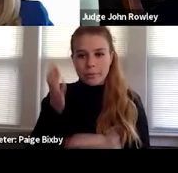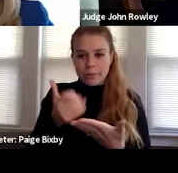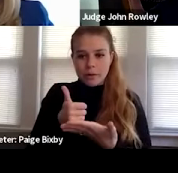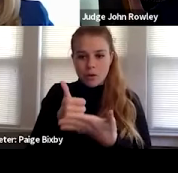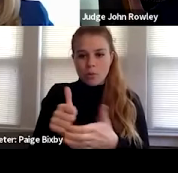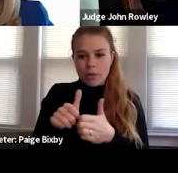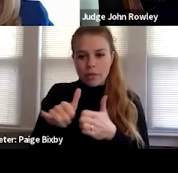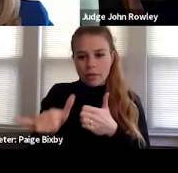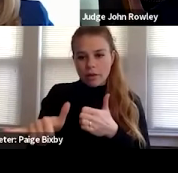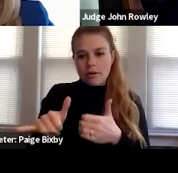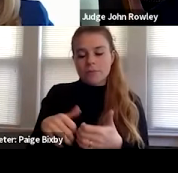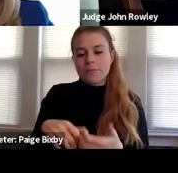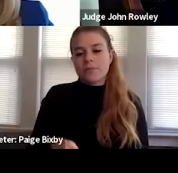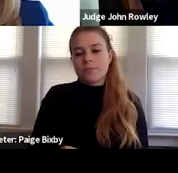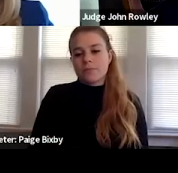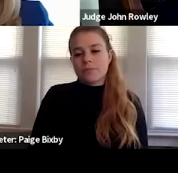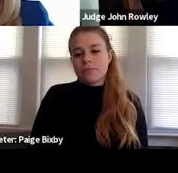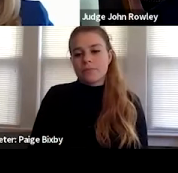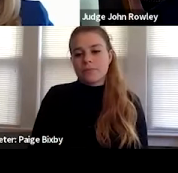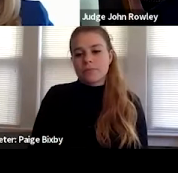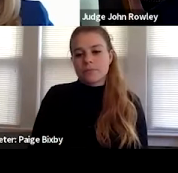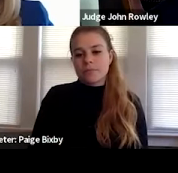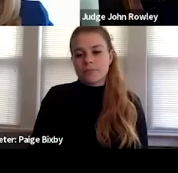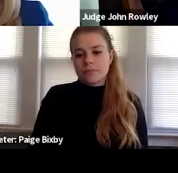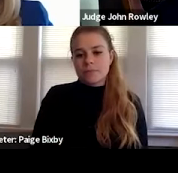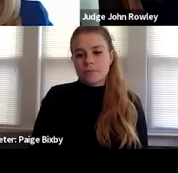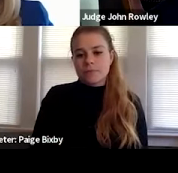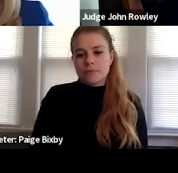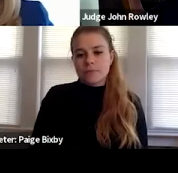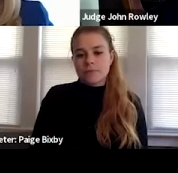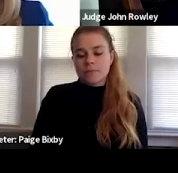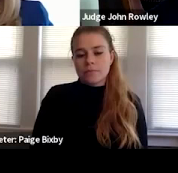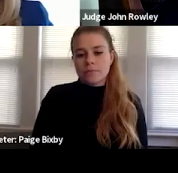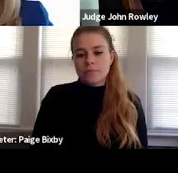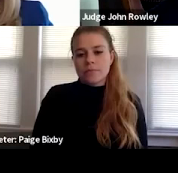is ordering potential participants to go and observe